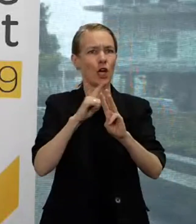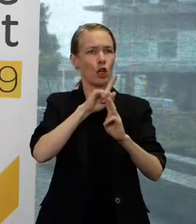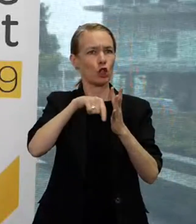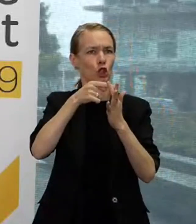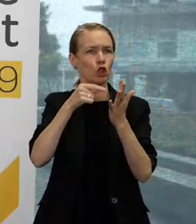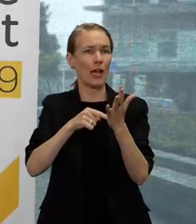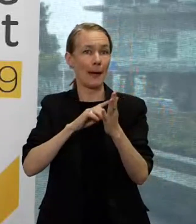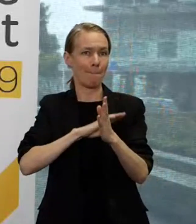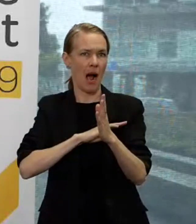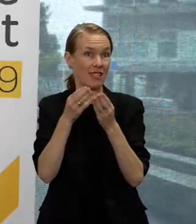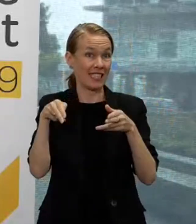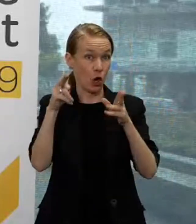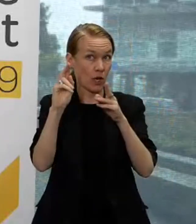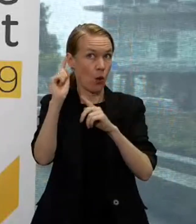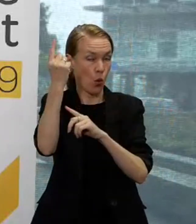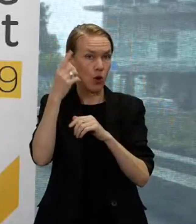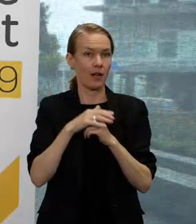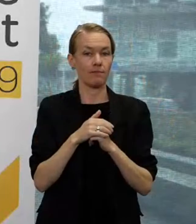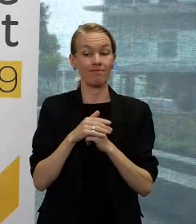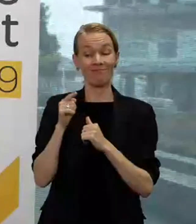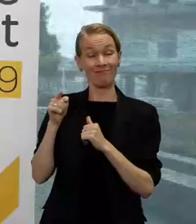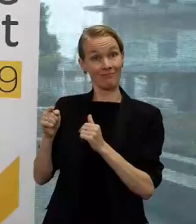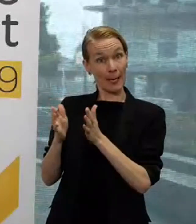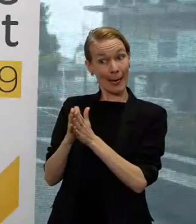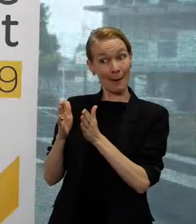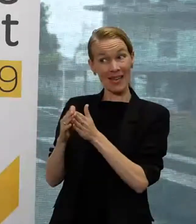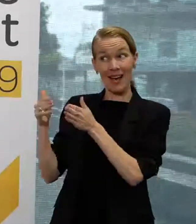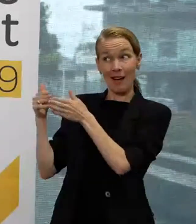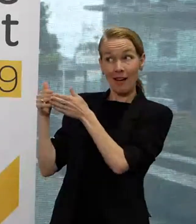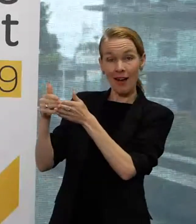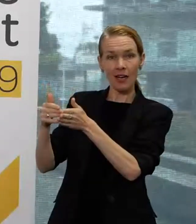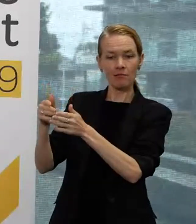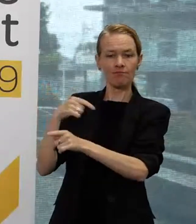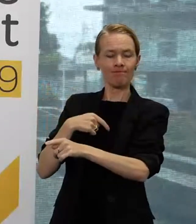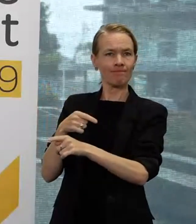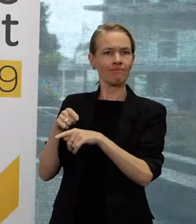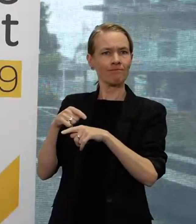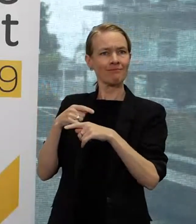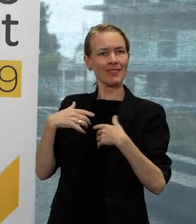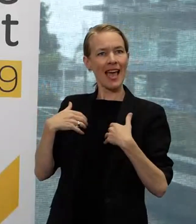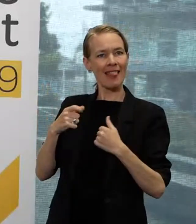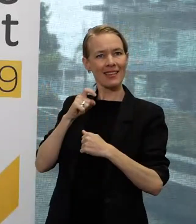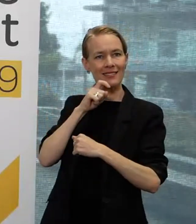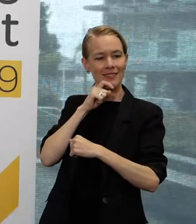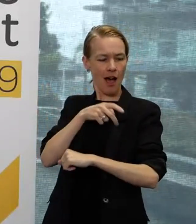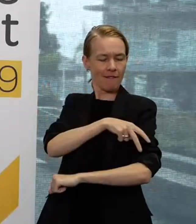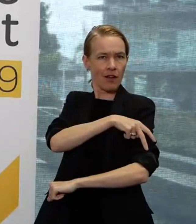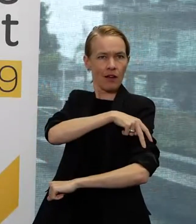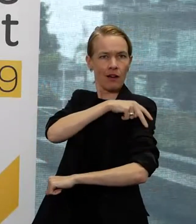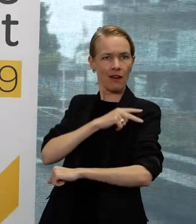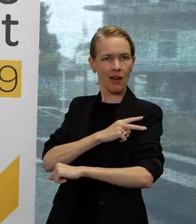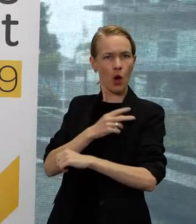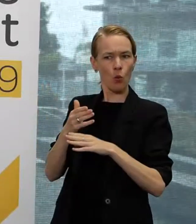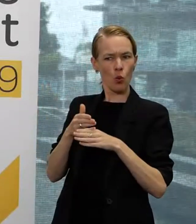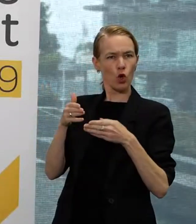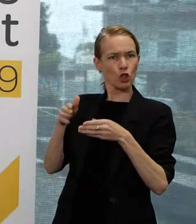into Napier, the public health unit, and the port, and border officials are working on a plan. I don't have the details yet, but obviously there's